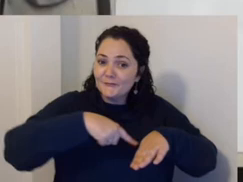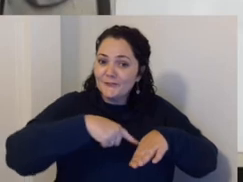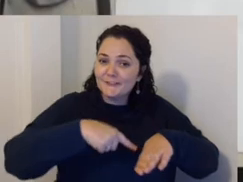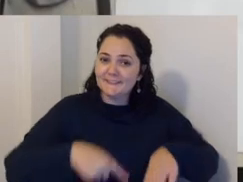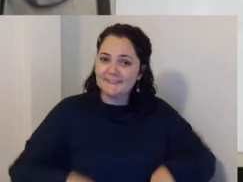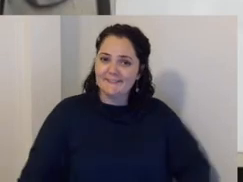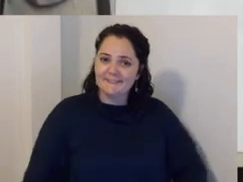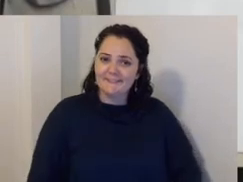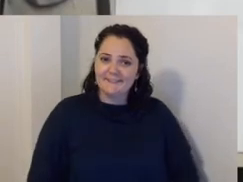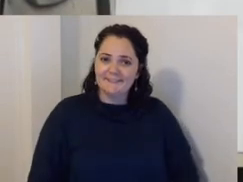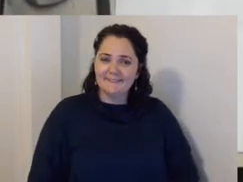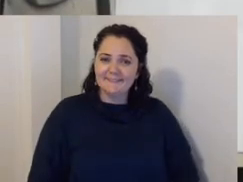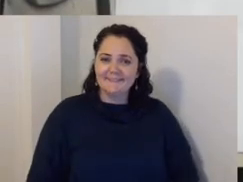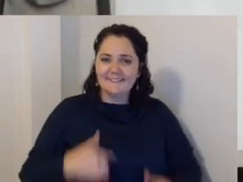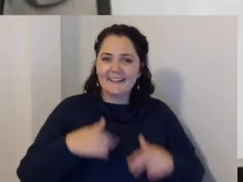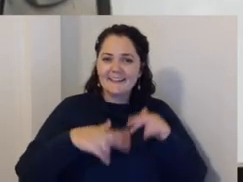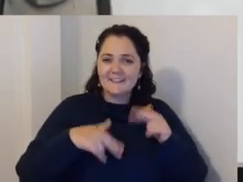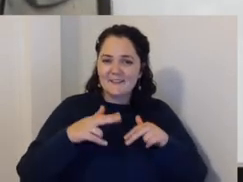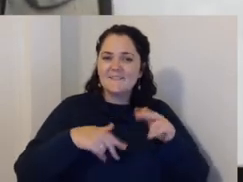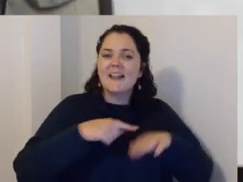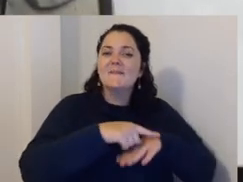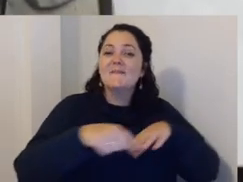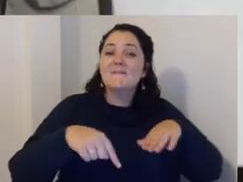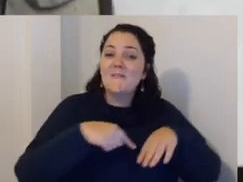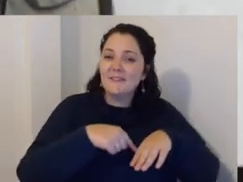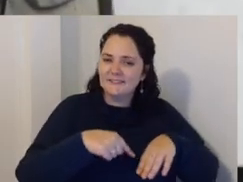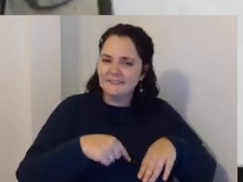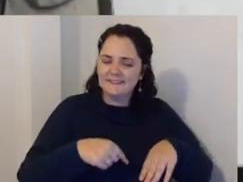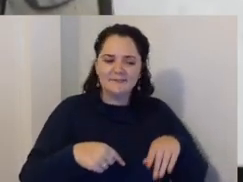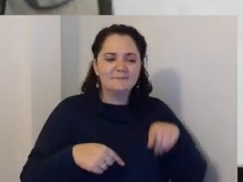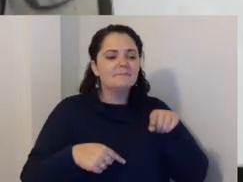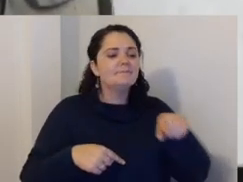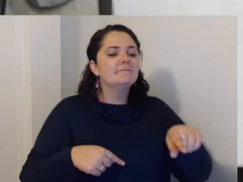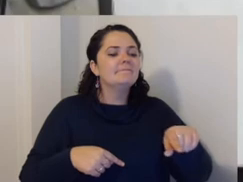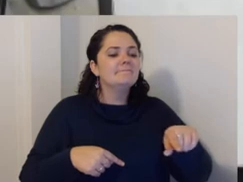to develop- oops as my pencil rolls across it, the foot drawing so again I started, you can even see